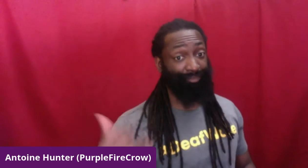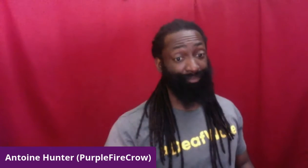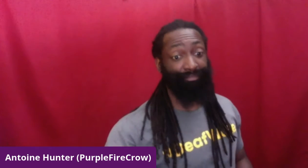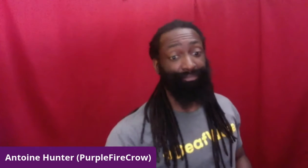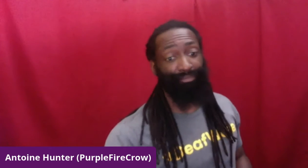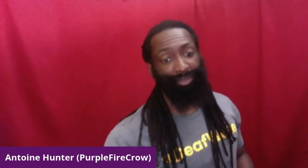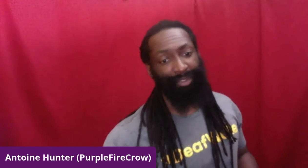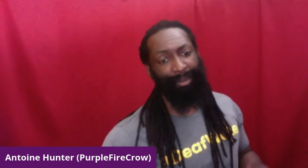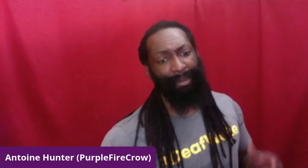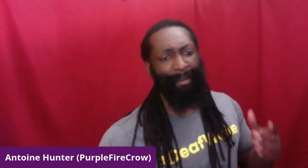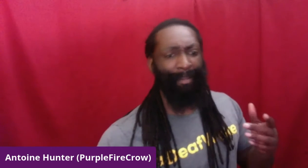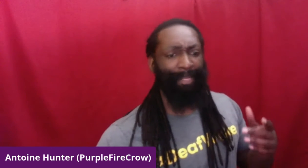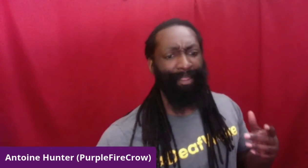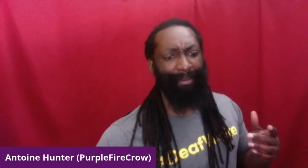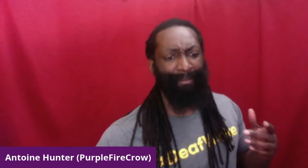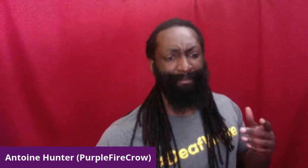it's incredibly inspiring for me.